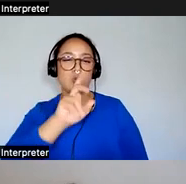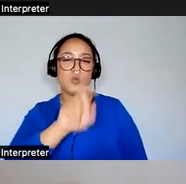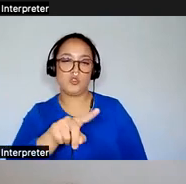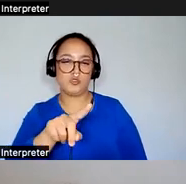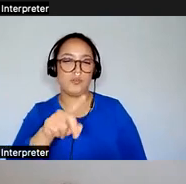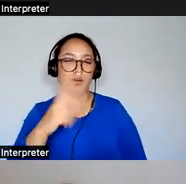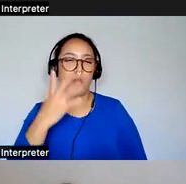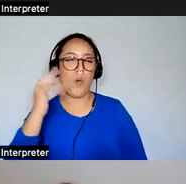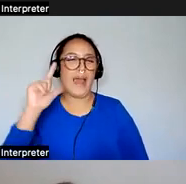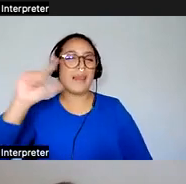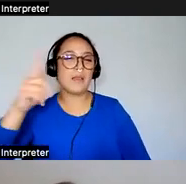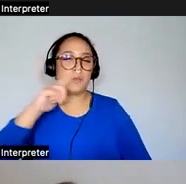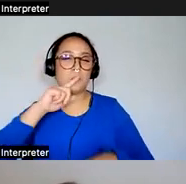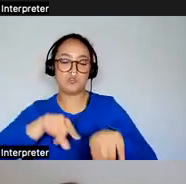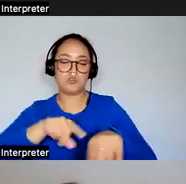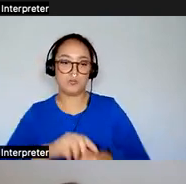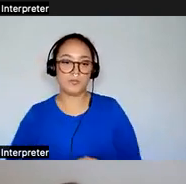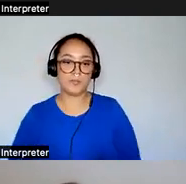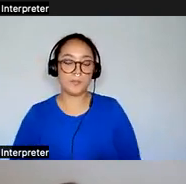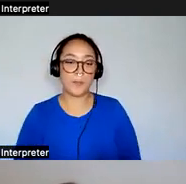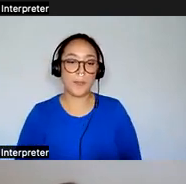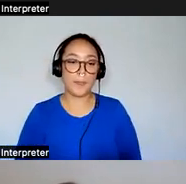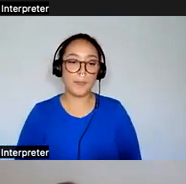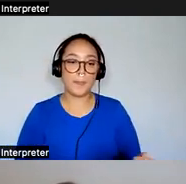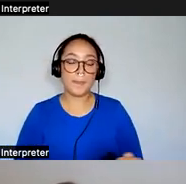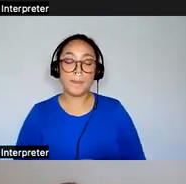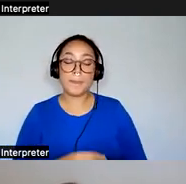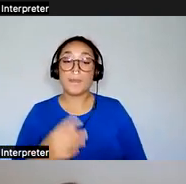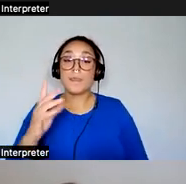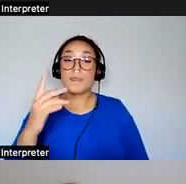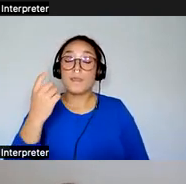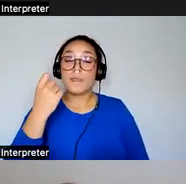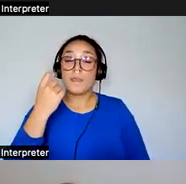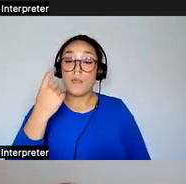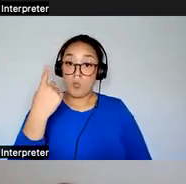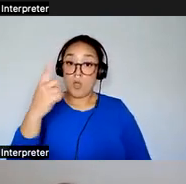And this is the I hope, the answer to that.